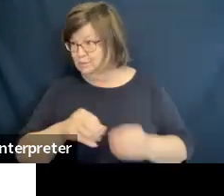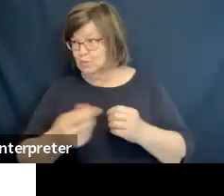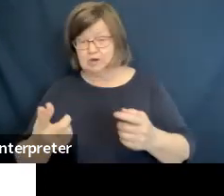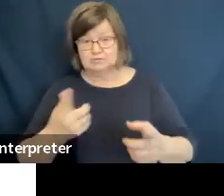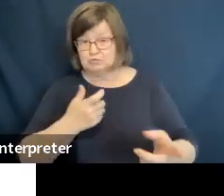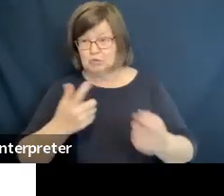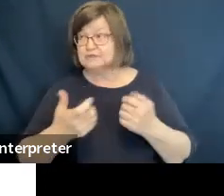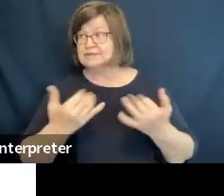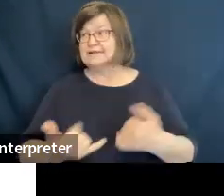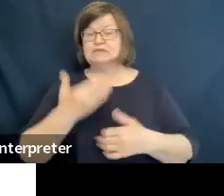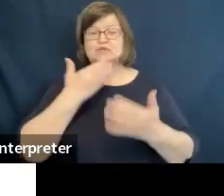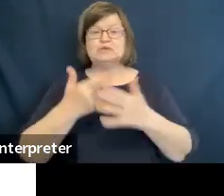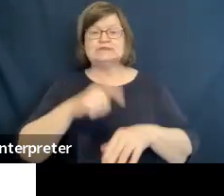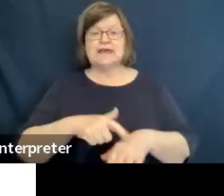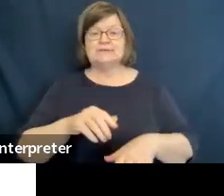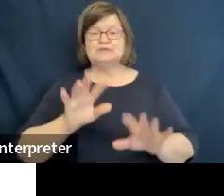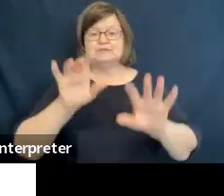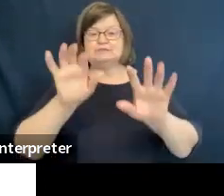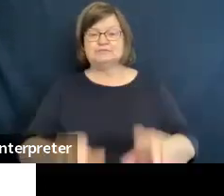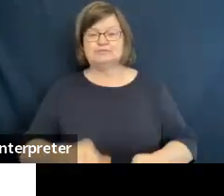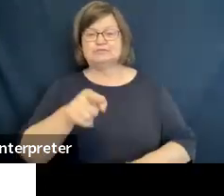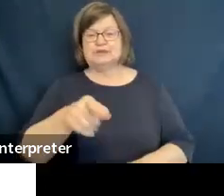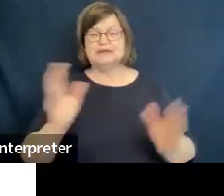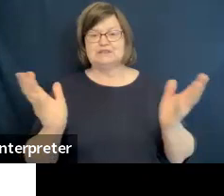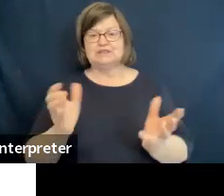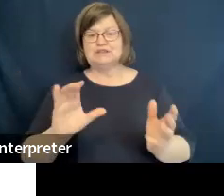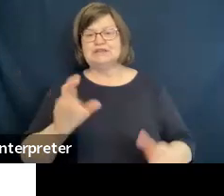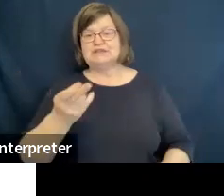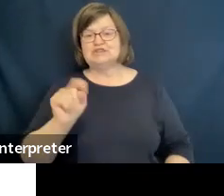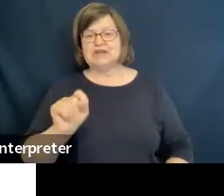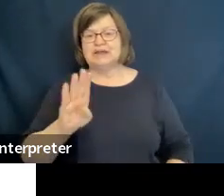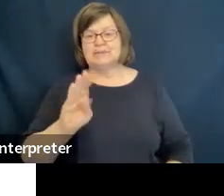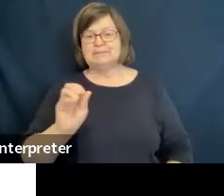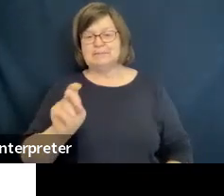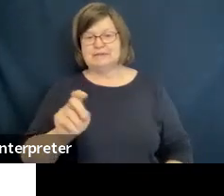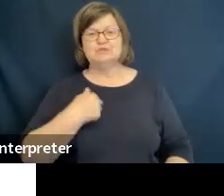this is a good time to put them in the chat box, so that we can ask Dr. Silverman and Dr.